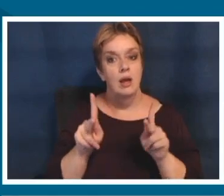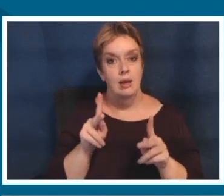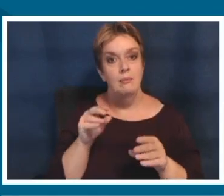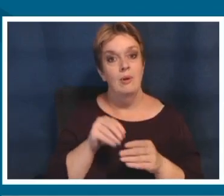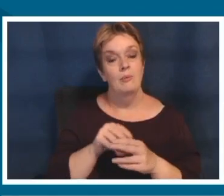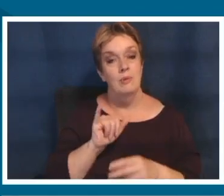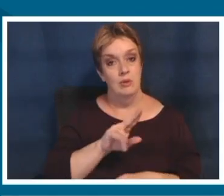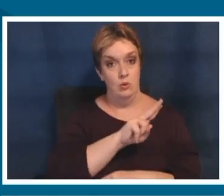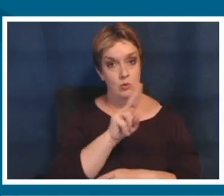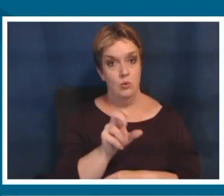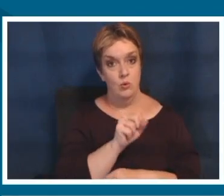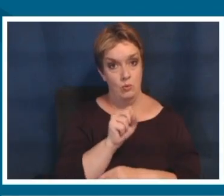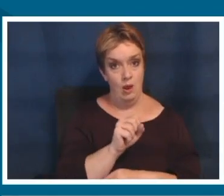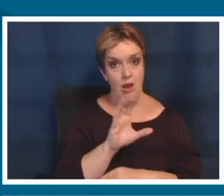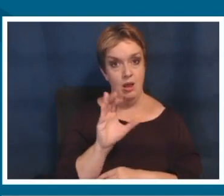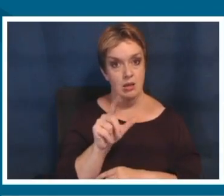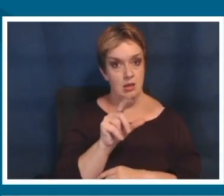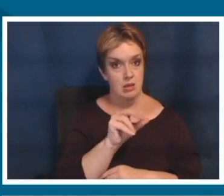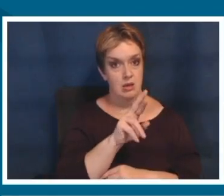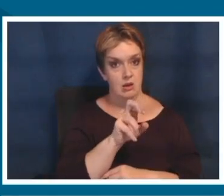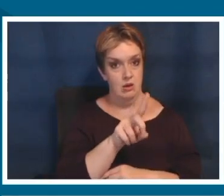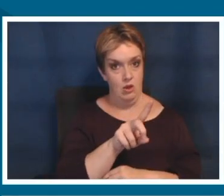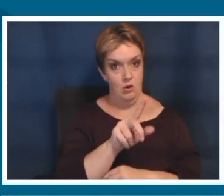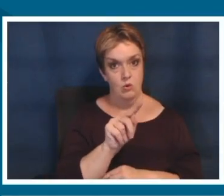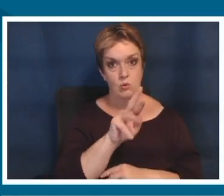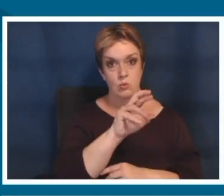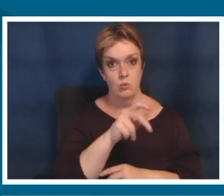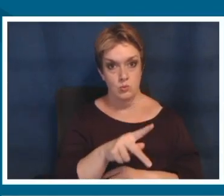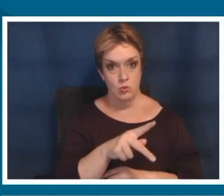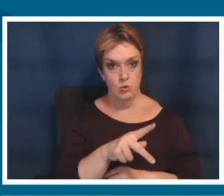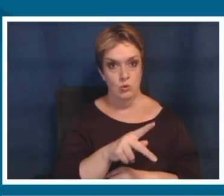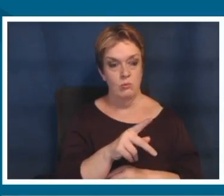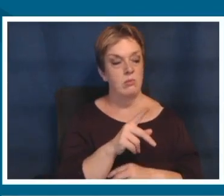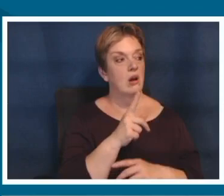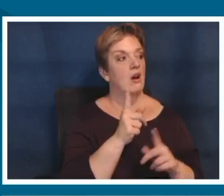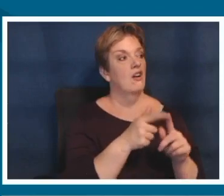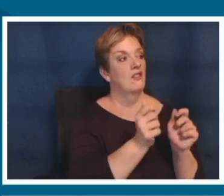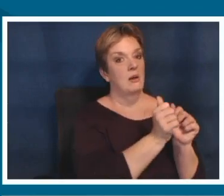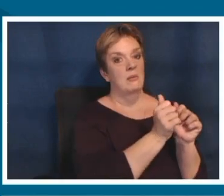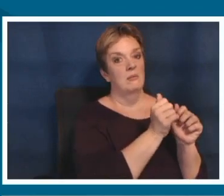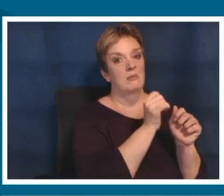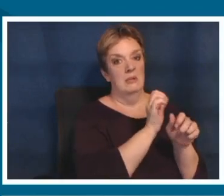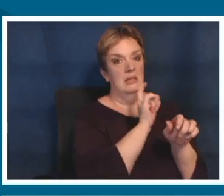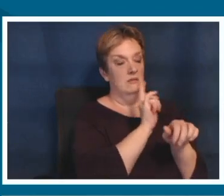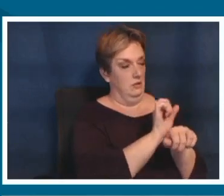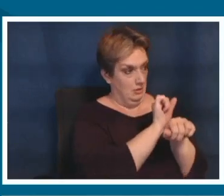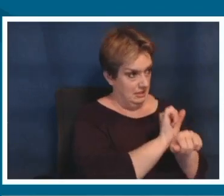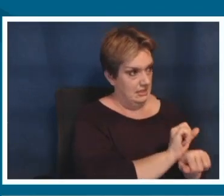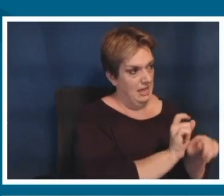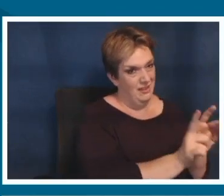whole movement running away from enslavement towards a country where